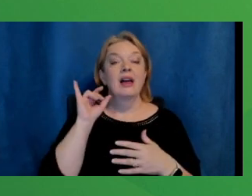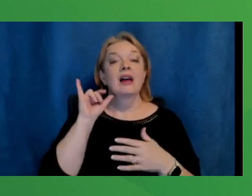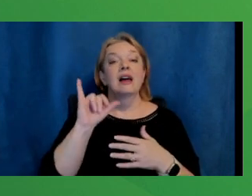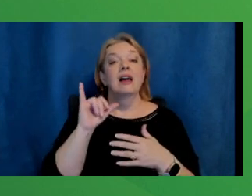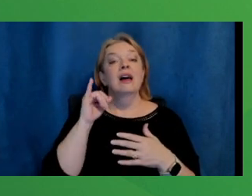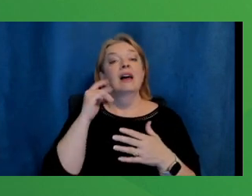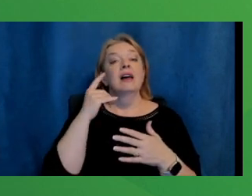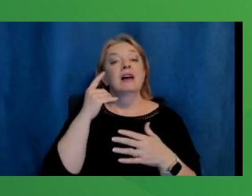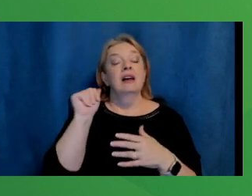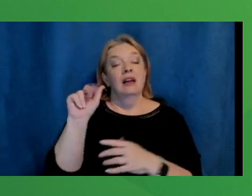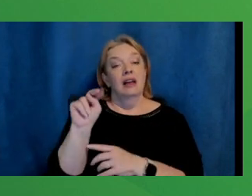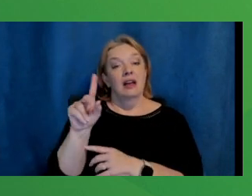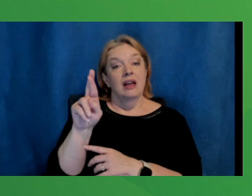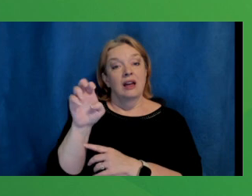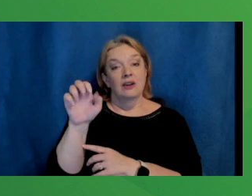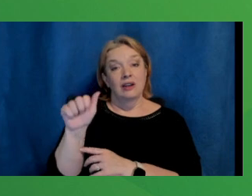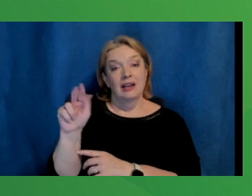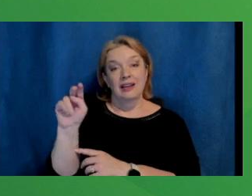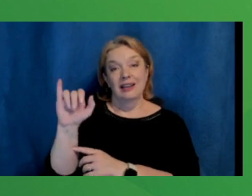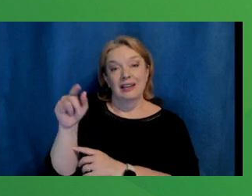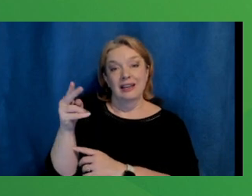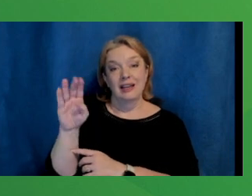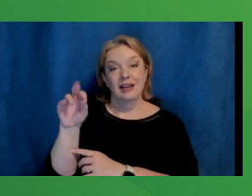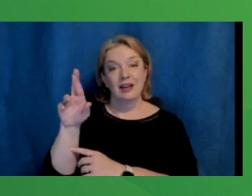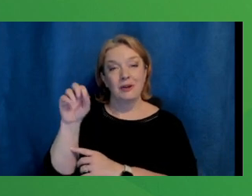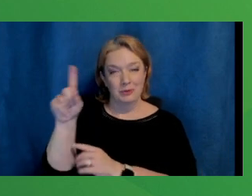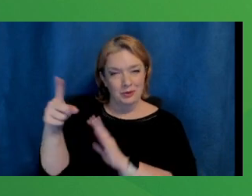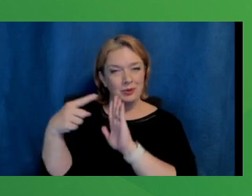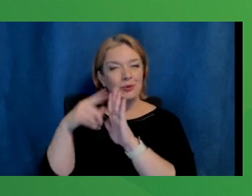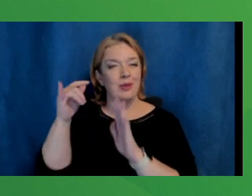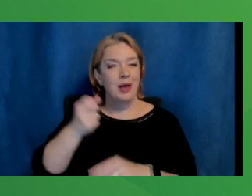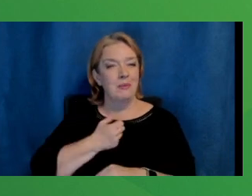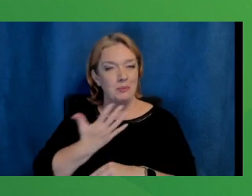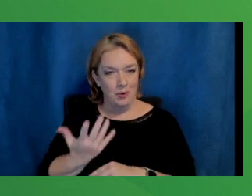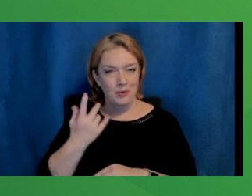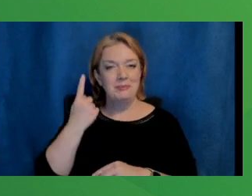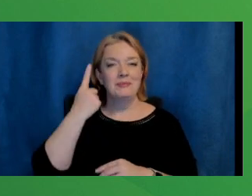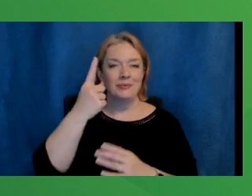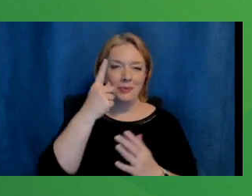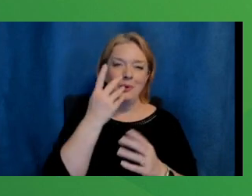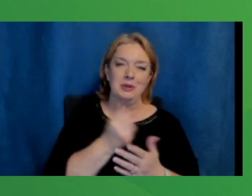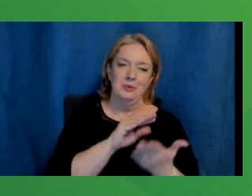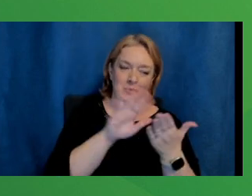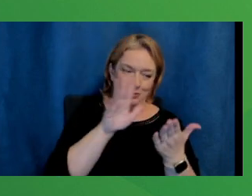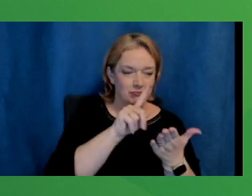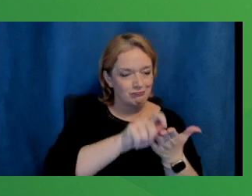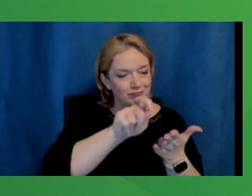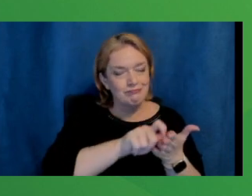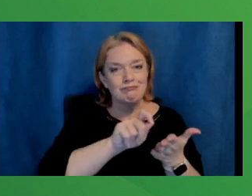environmental role models, and students were inspired to write poetry. Three, imagining a